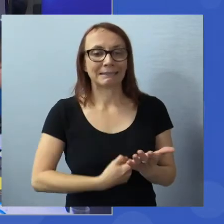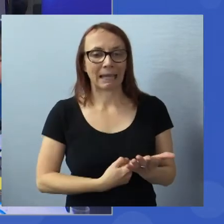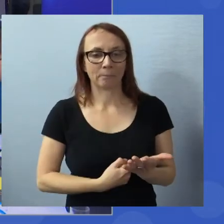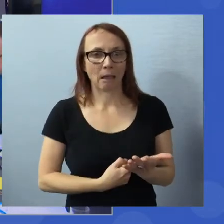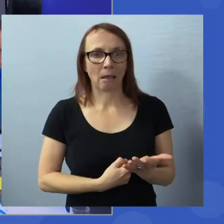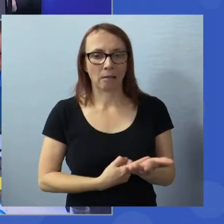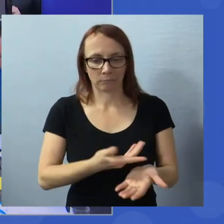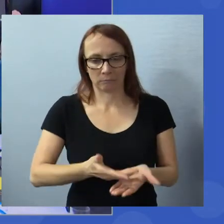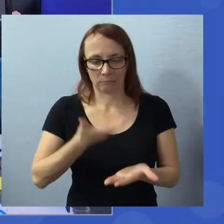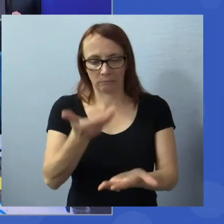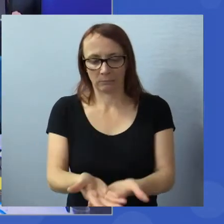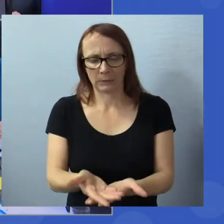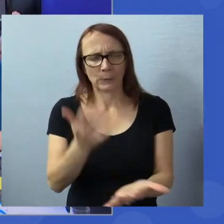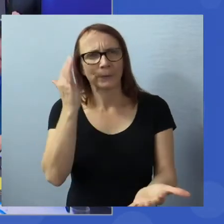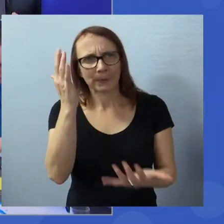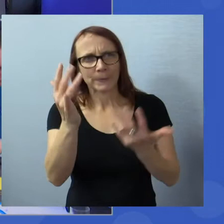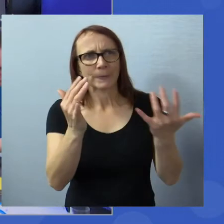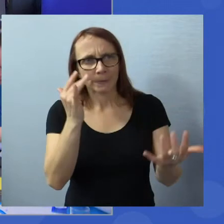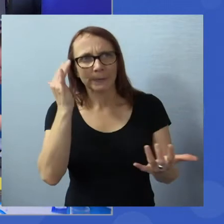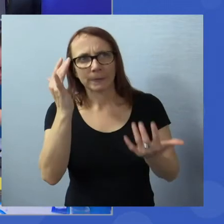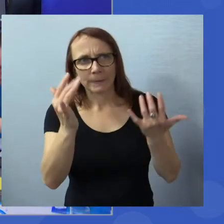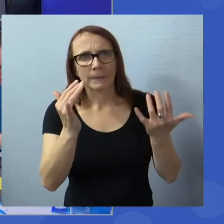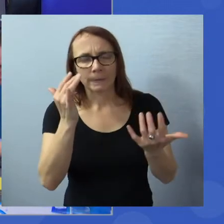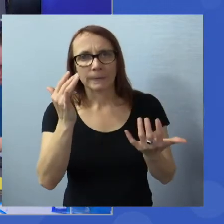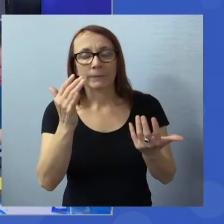you can just have a reflection on those and then we'll be coming back to